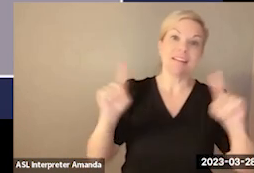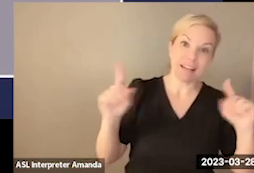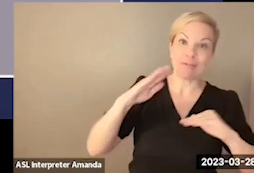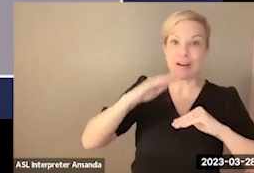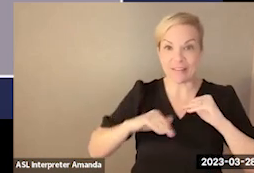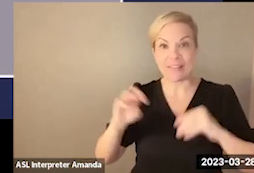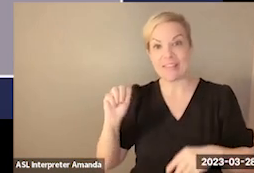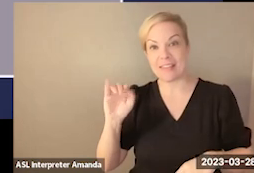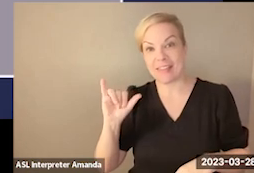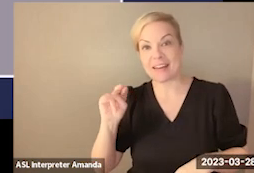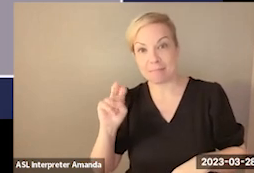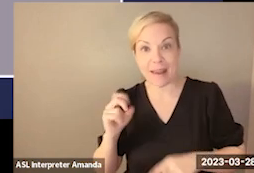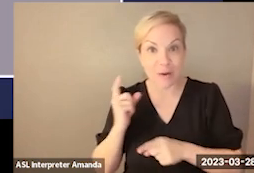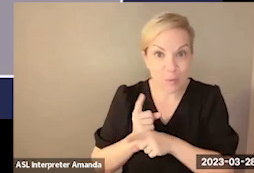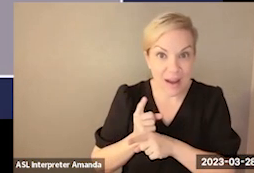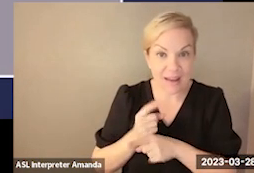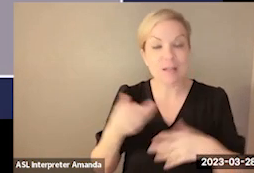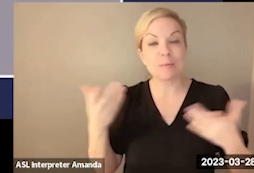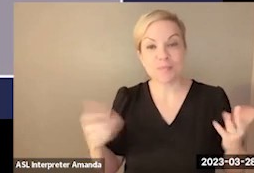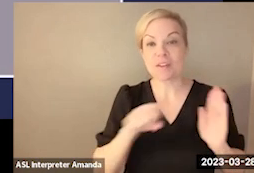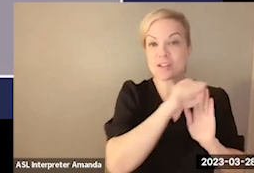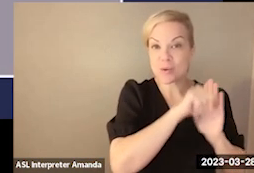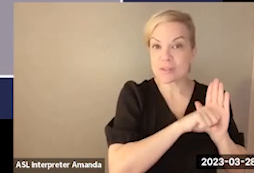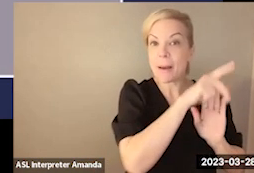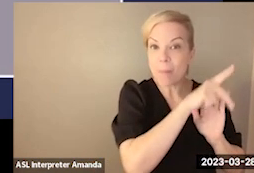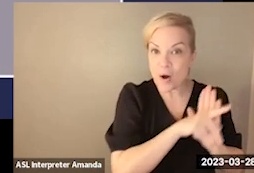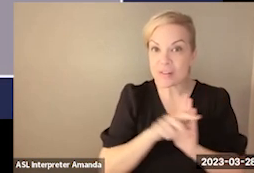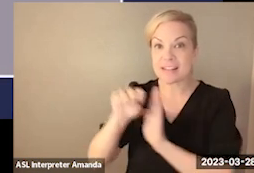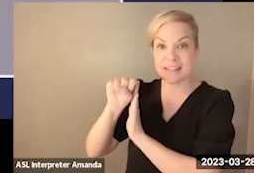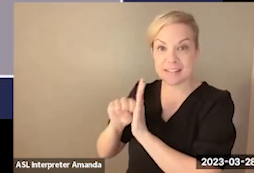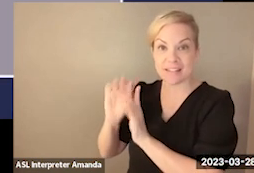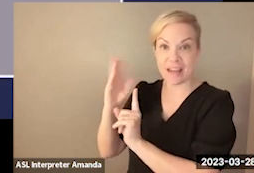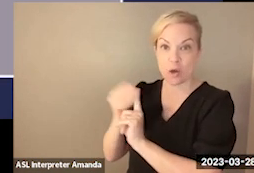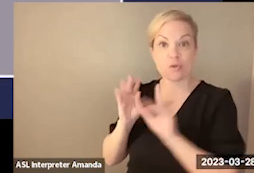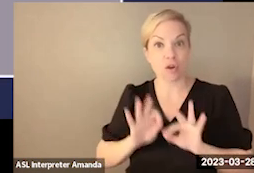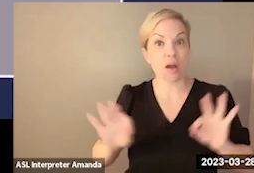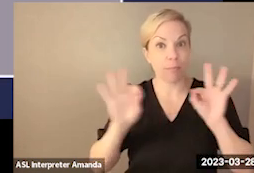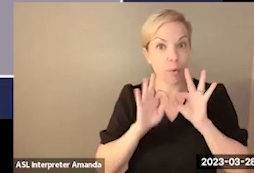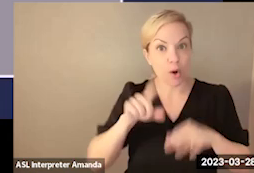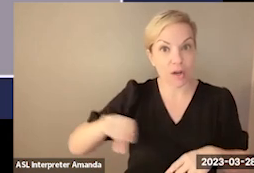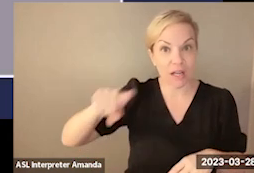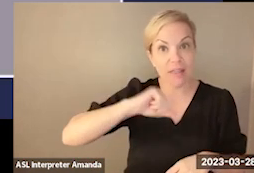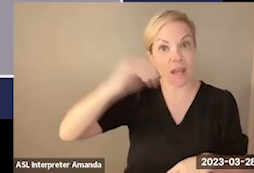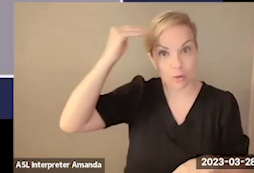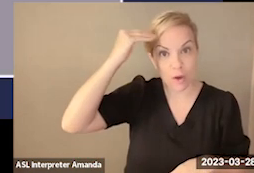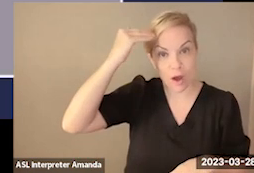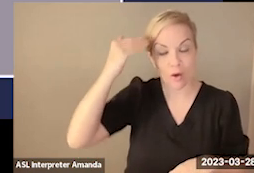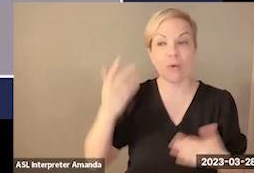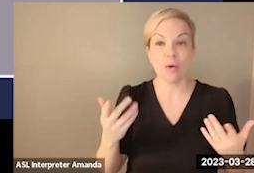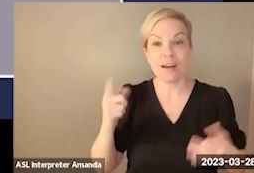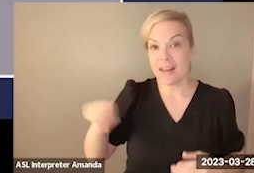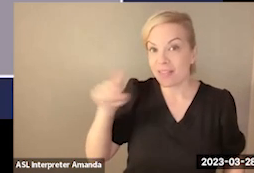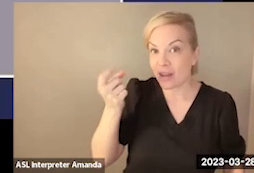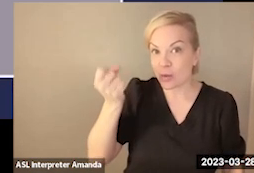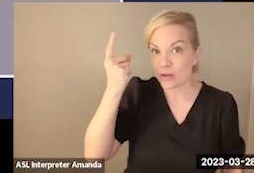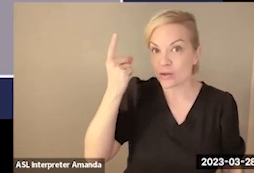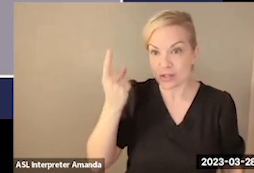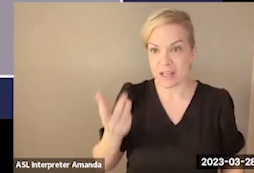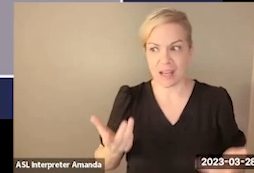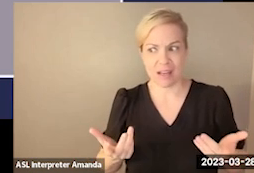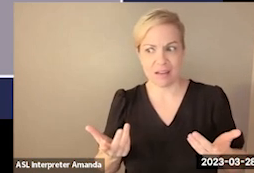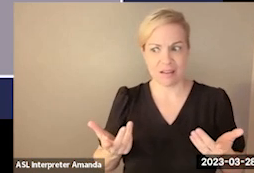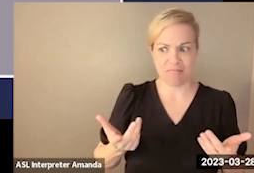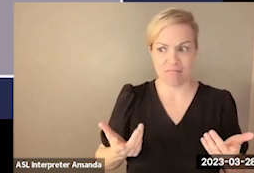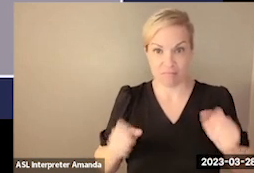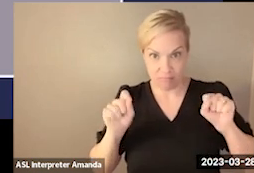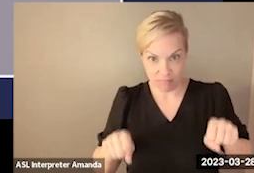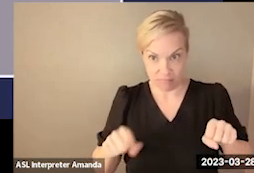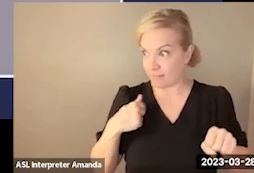Debbie Stine, Science & Technology Policy Academy: And this is where state policies and state culture come into play. And so you need to understand how hard it's going to be to implement this policy.